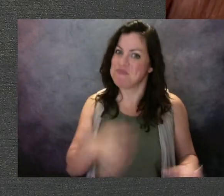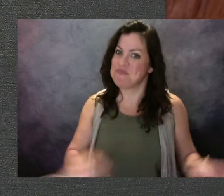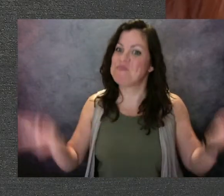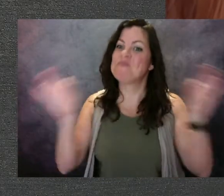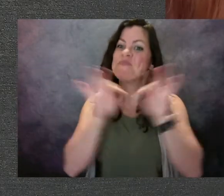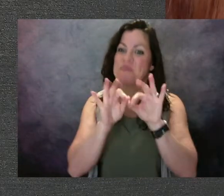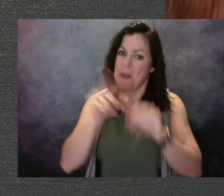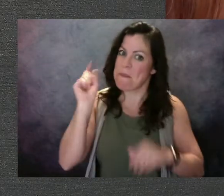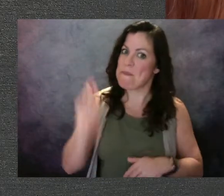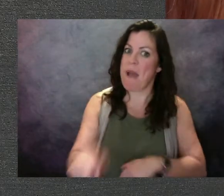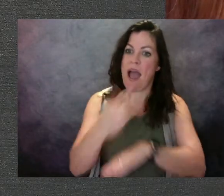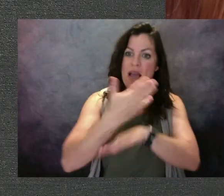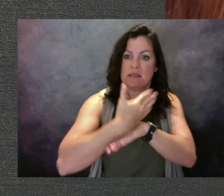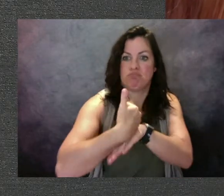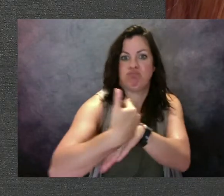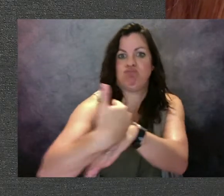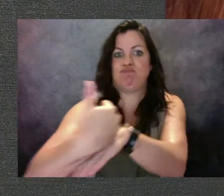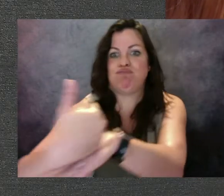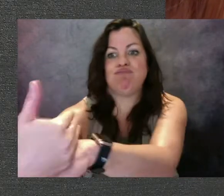so they can swim fast when they need to.